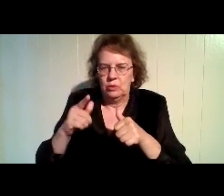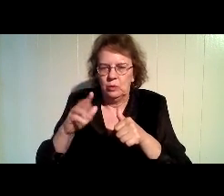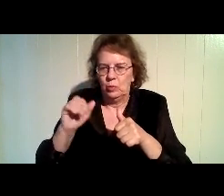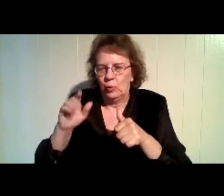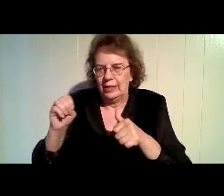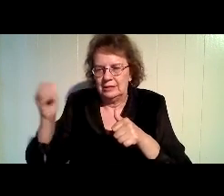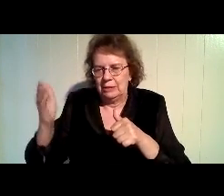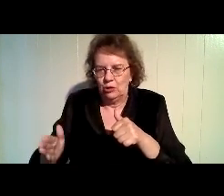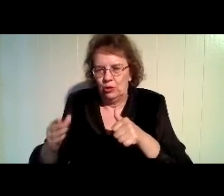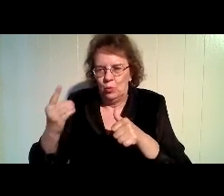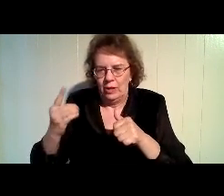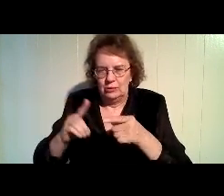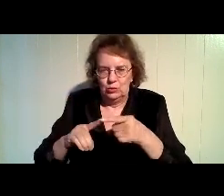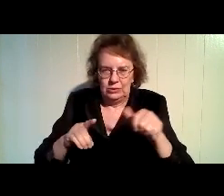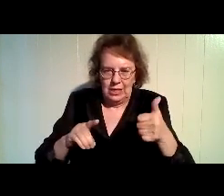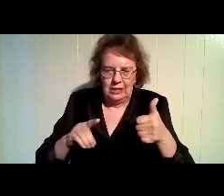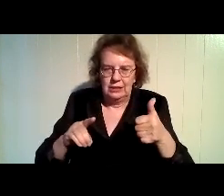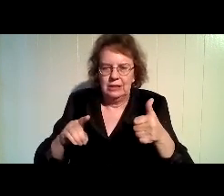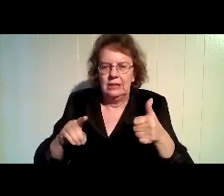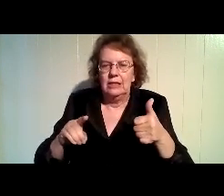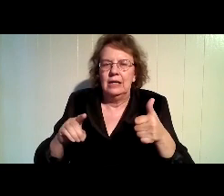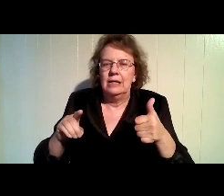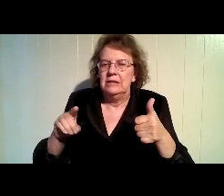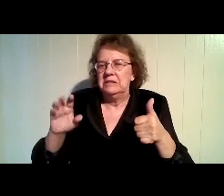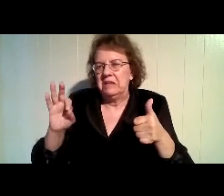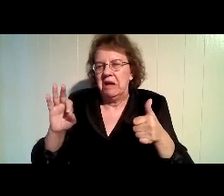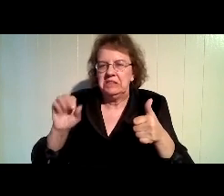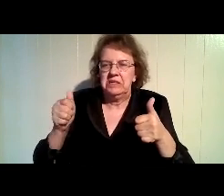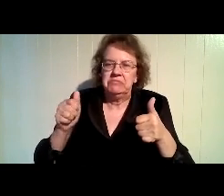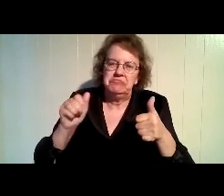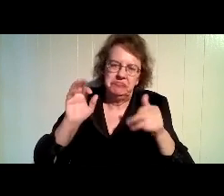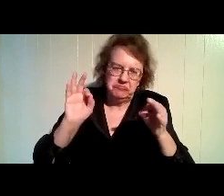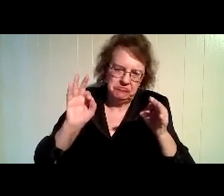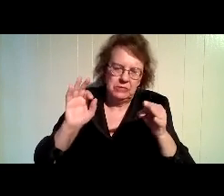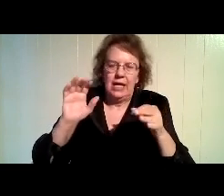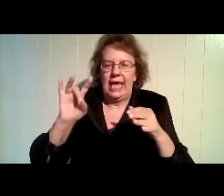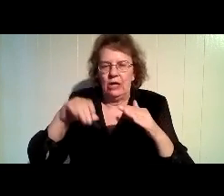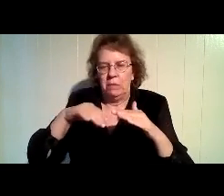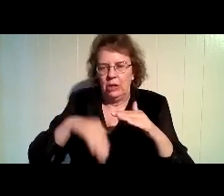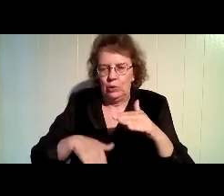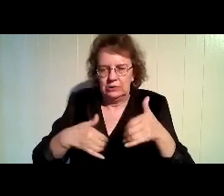how they did nines. Intense means I did a great job in below. Means there's still something I need to work on